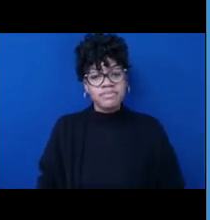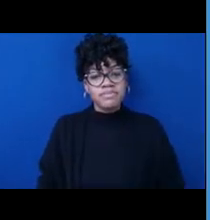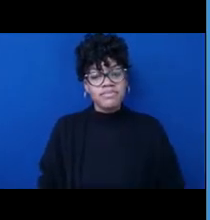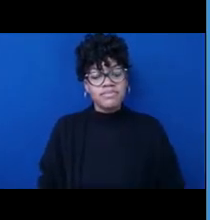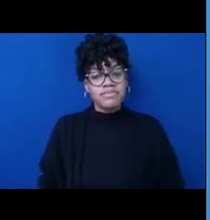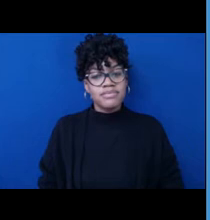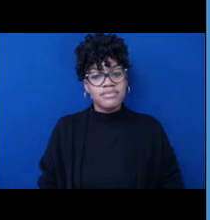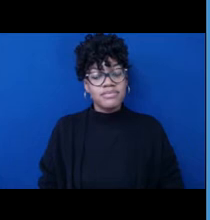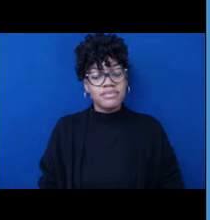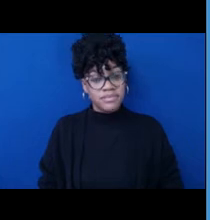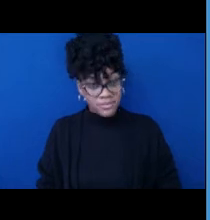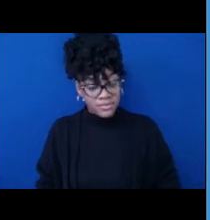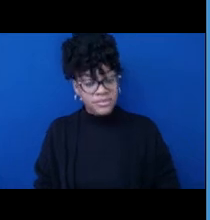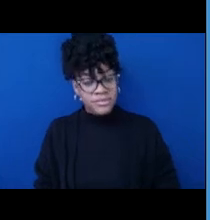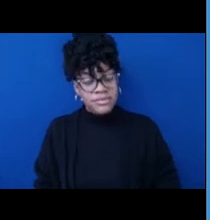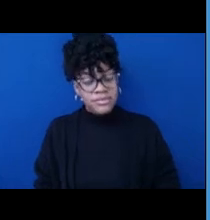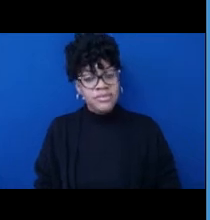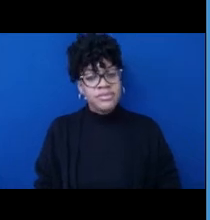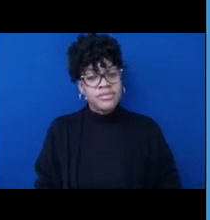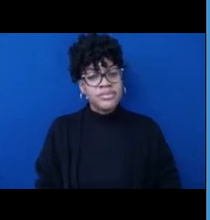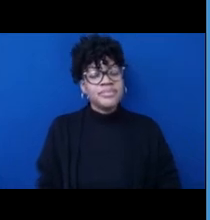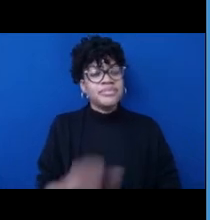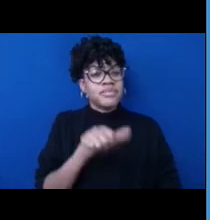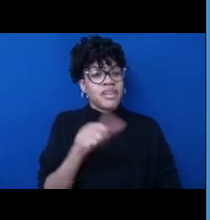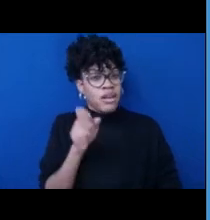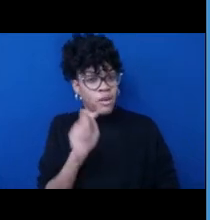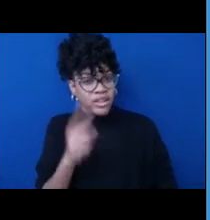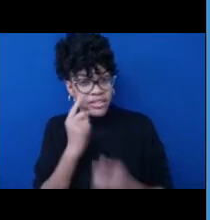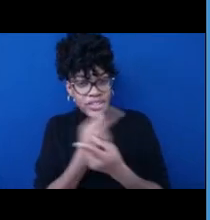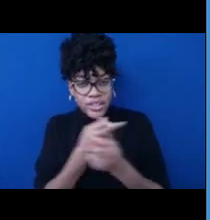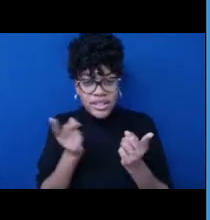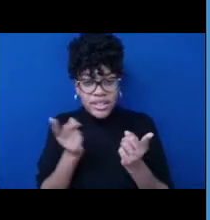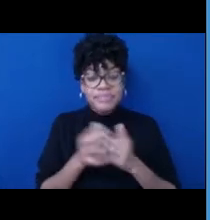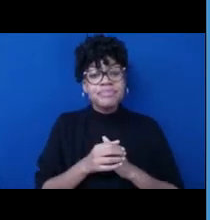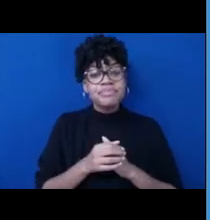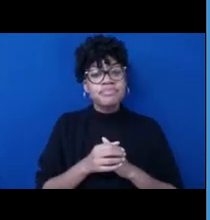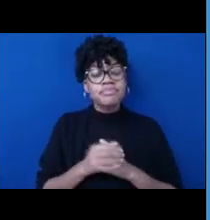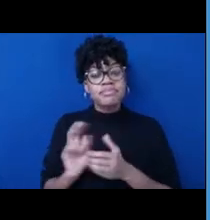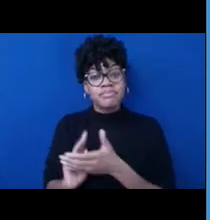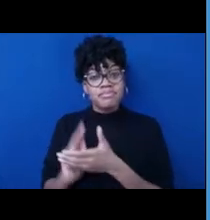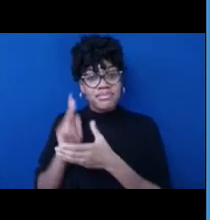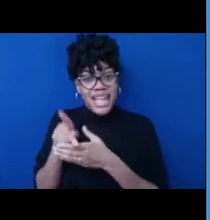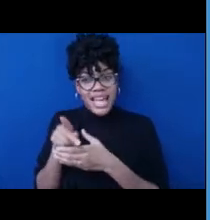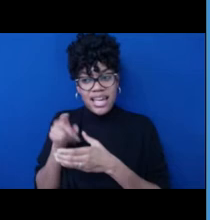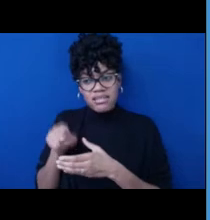Okay, so here's another question for you all. Where do plants get their energy from?